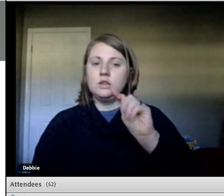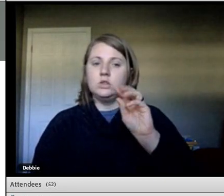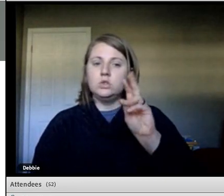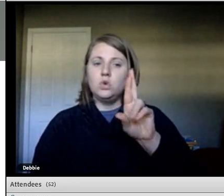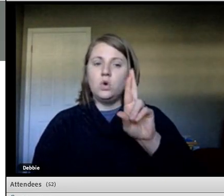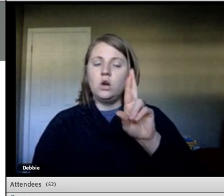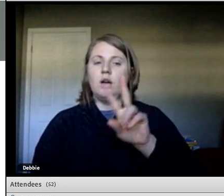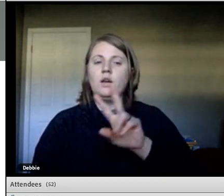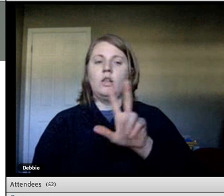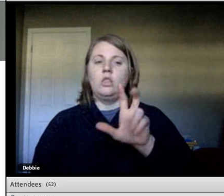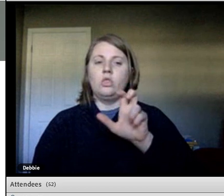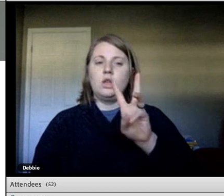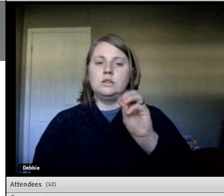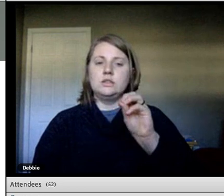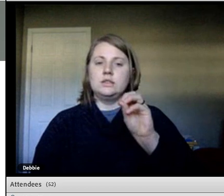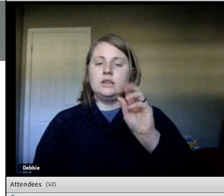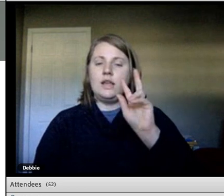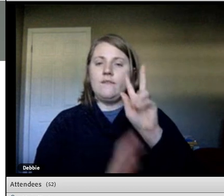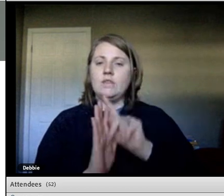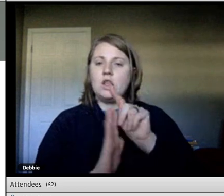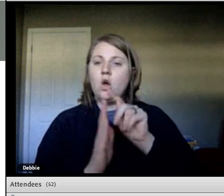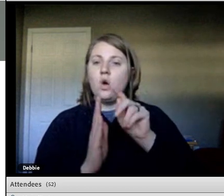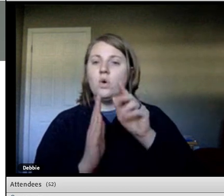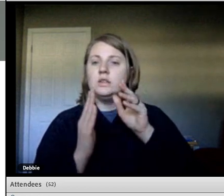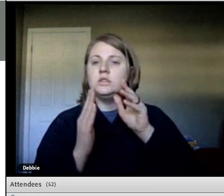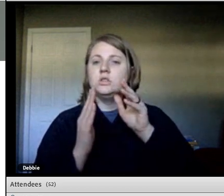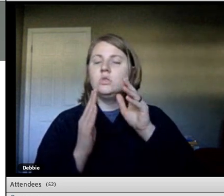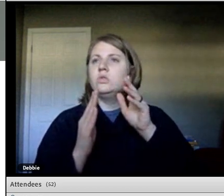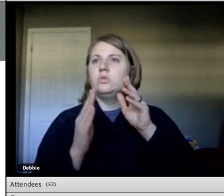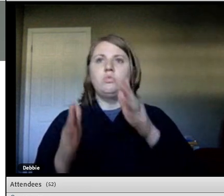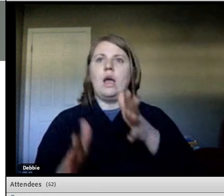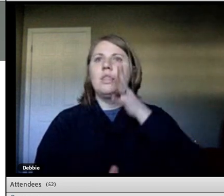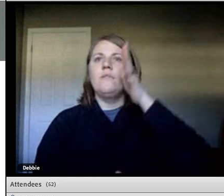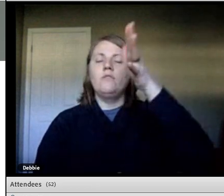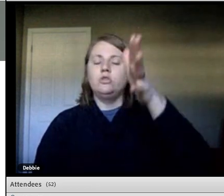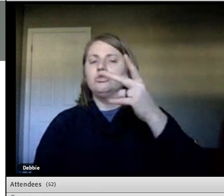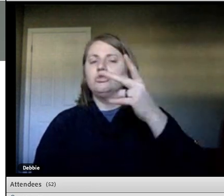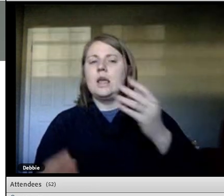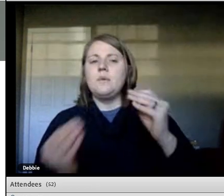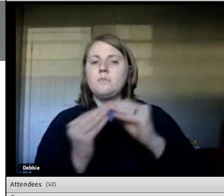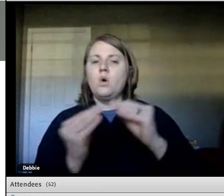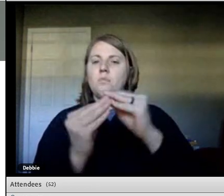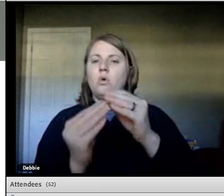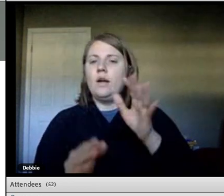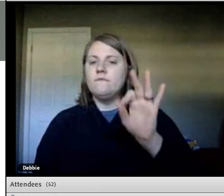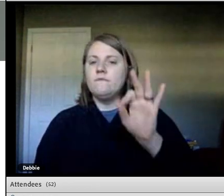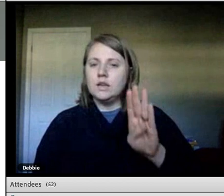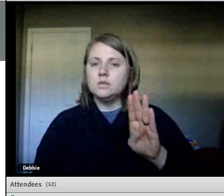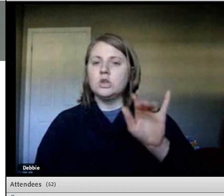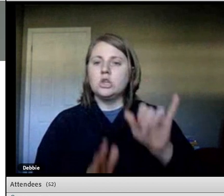You're seeing it more on YouTube. You can use it in virtual reality. People like 360 tours, especially I think now